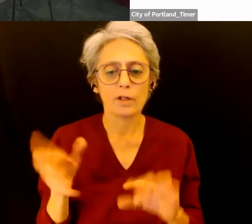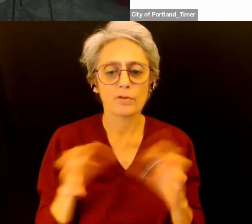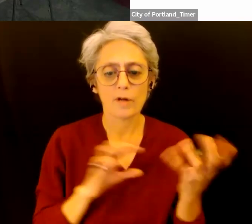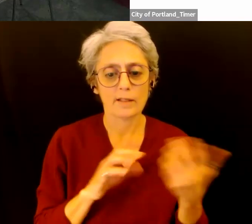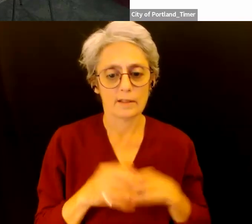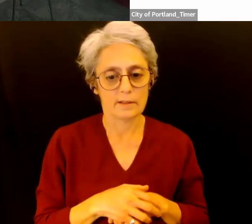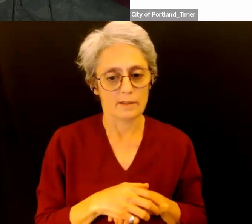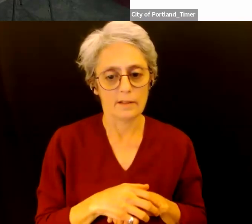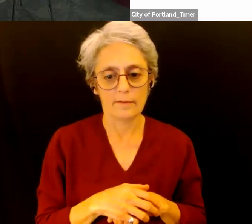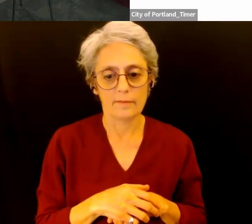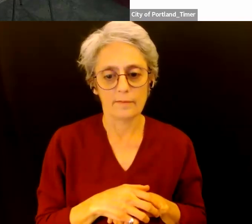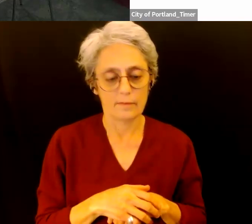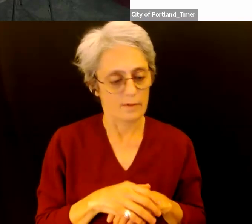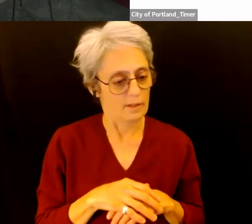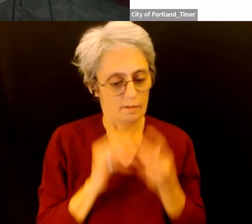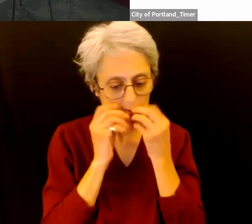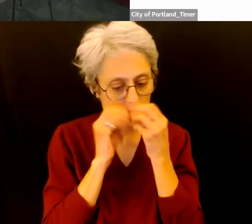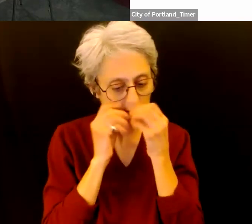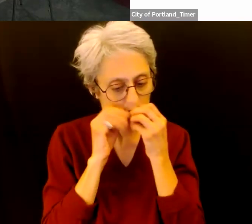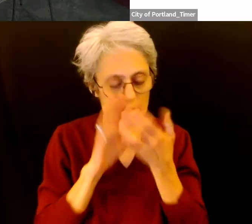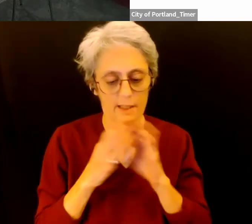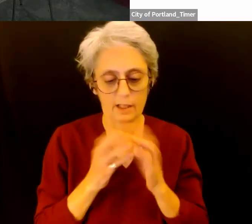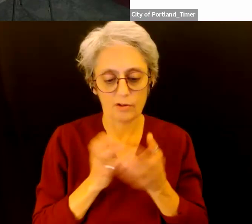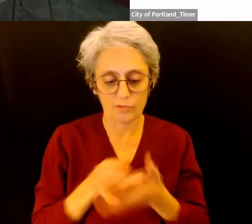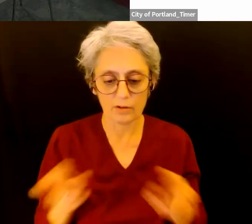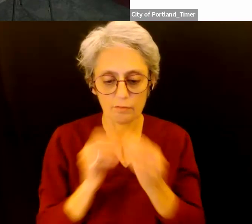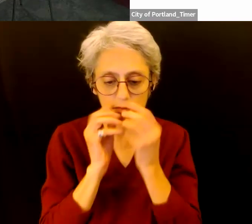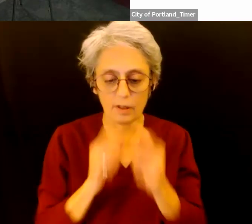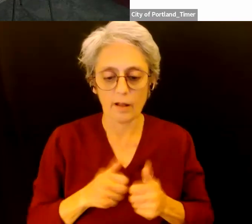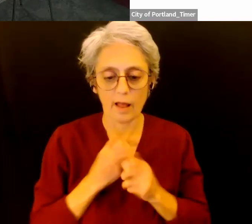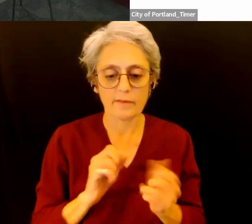That is reflecting the city by offering resources such as life-saving medication known as Suboxone.